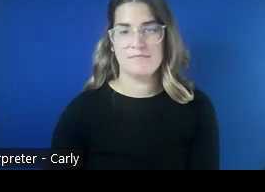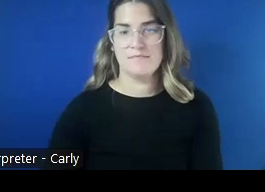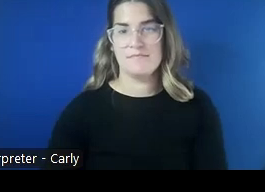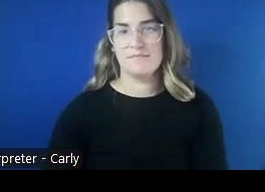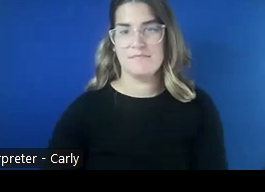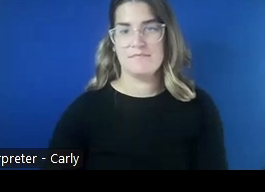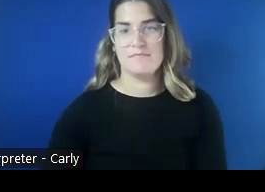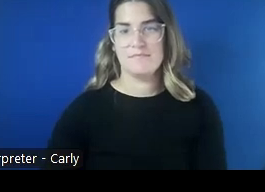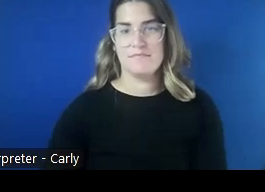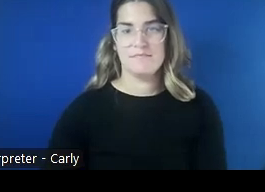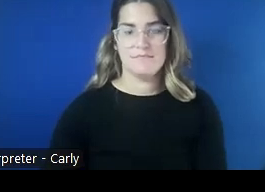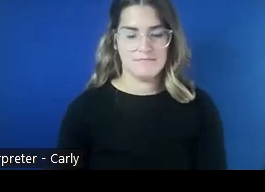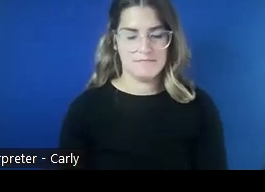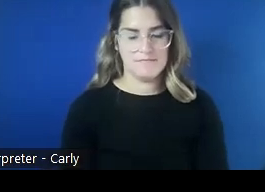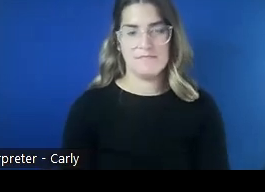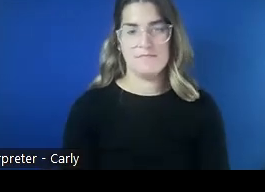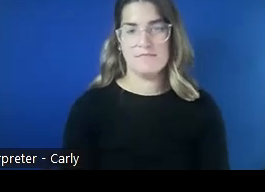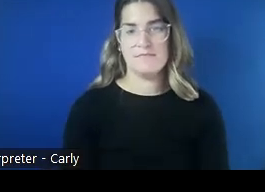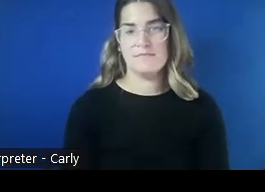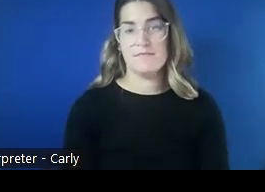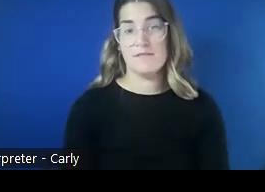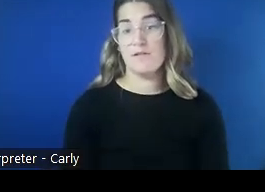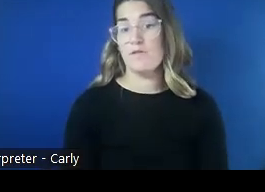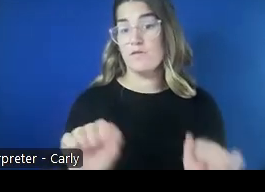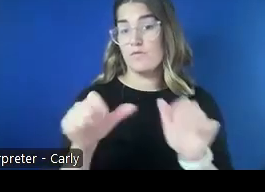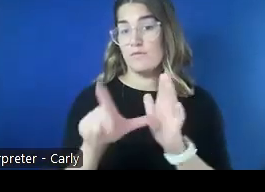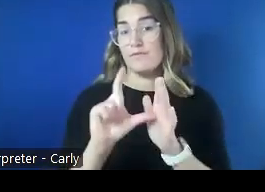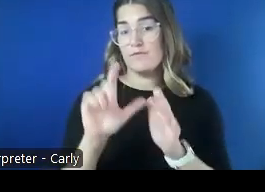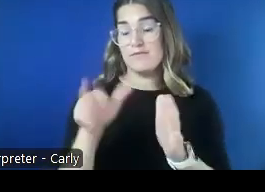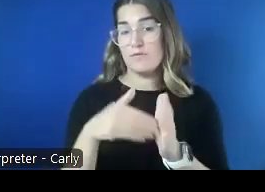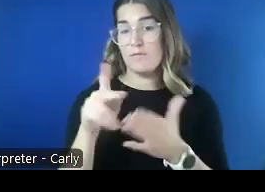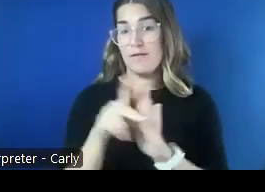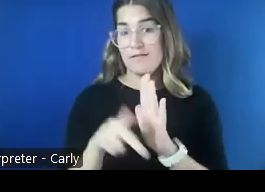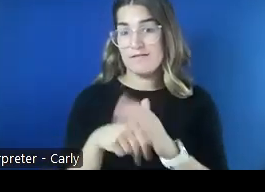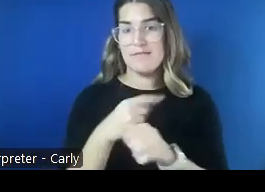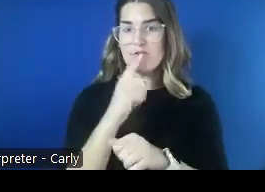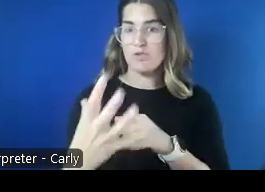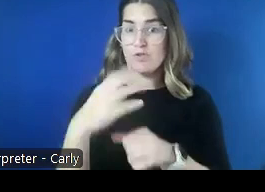include reviewing the center policies to ensure that they're inclusive and Equitable for example